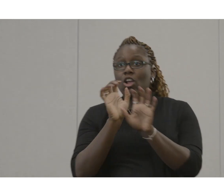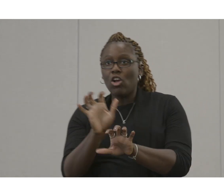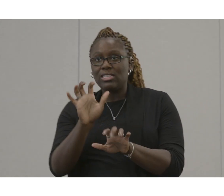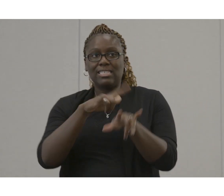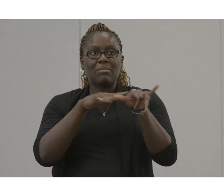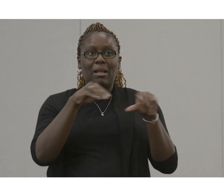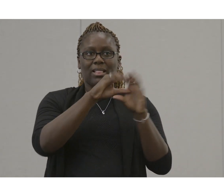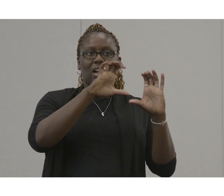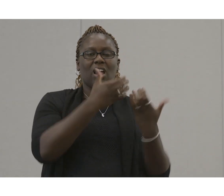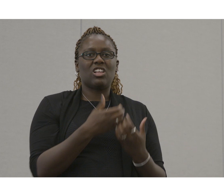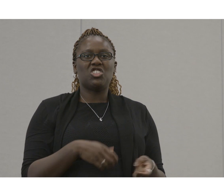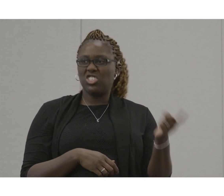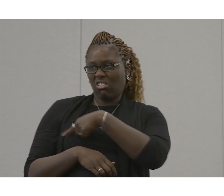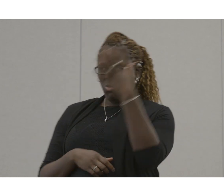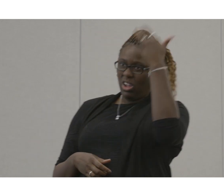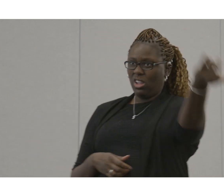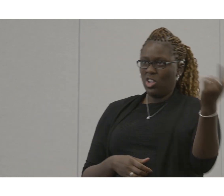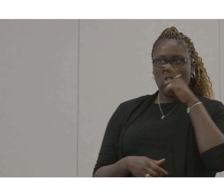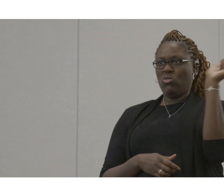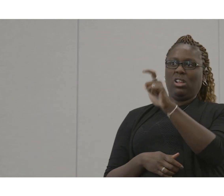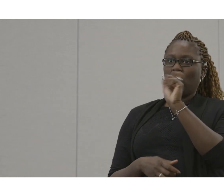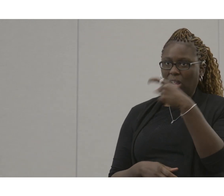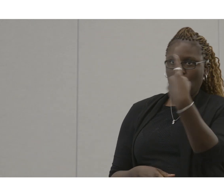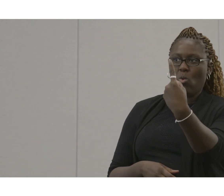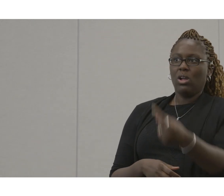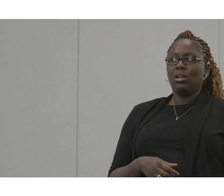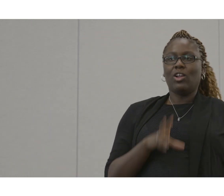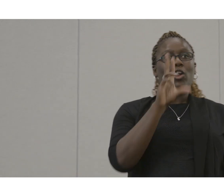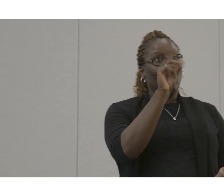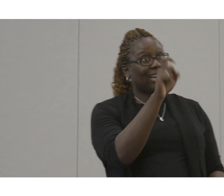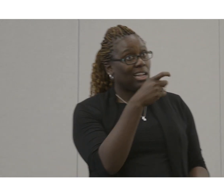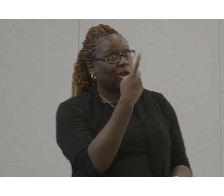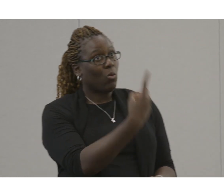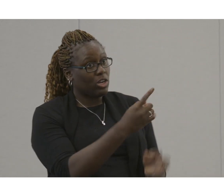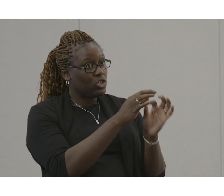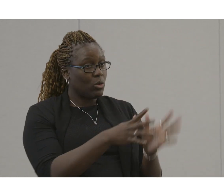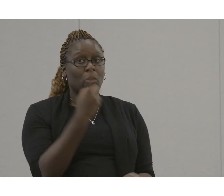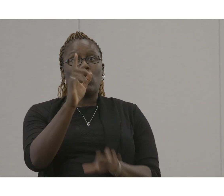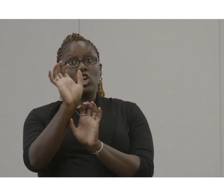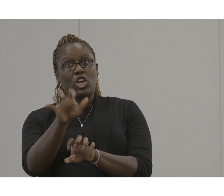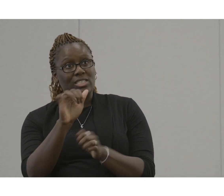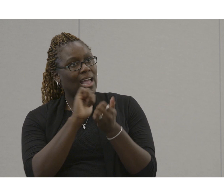and CART services, so that I could participate in class. This new coordinator balked, asking why and telling me